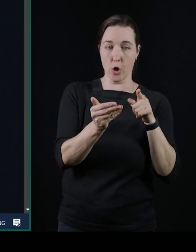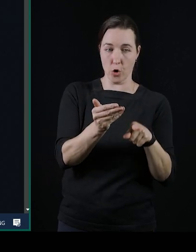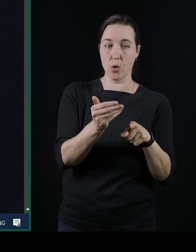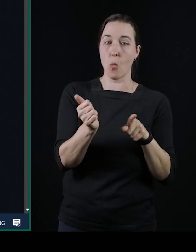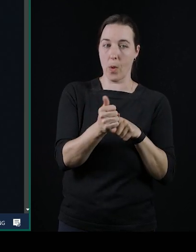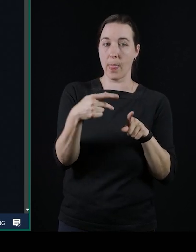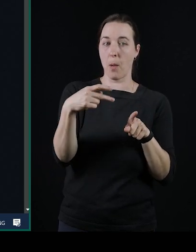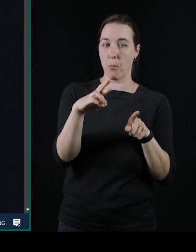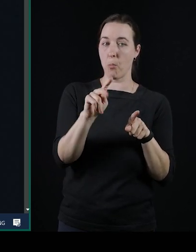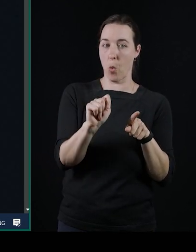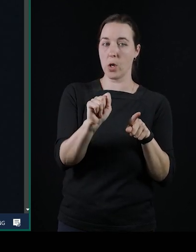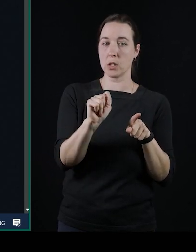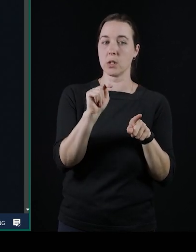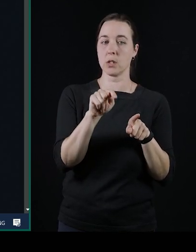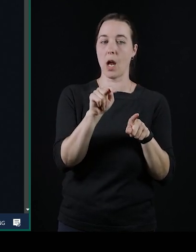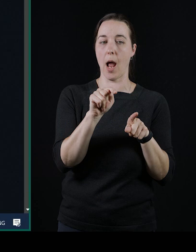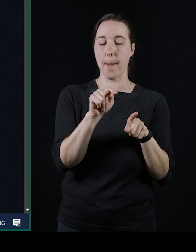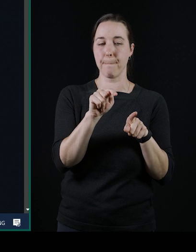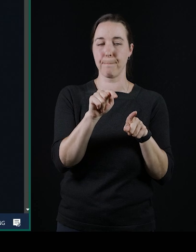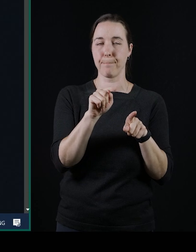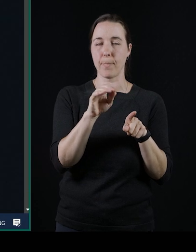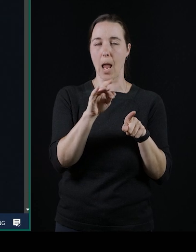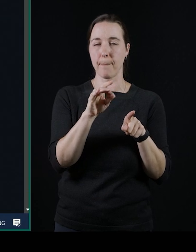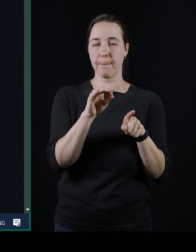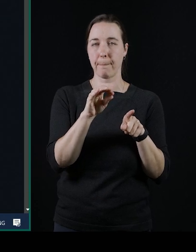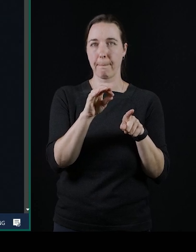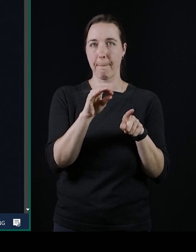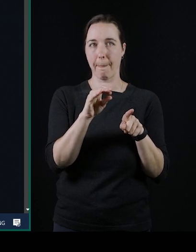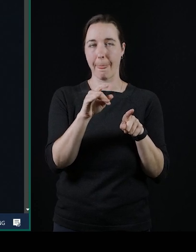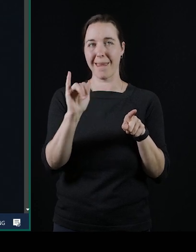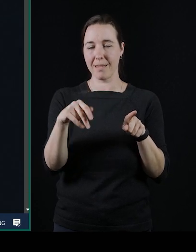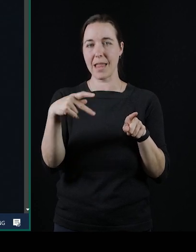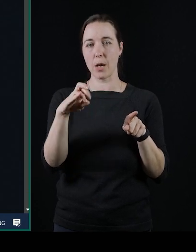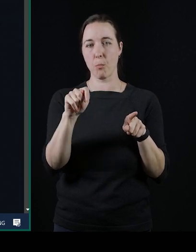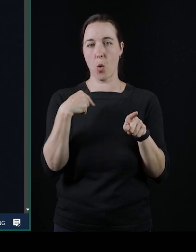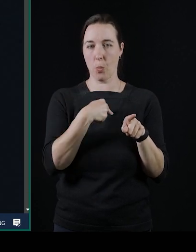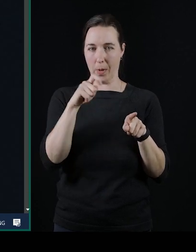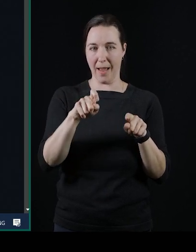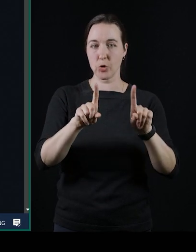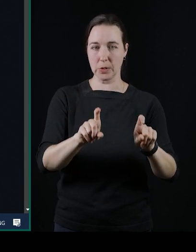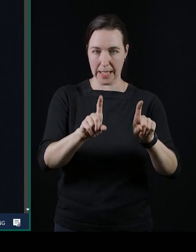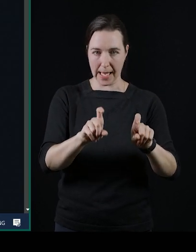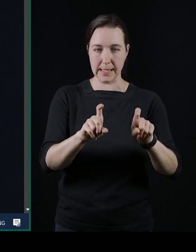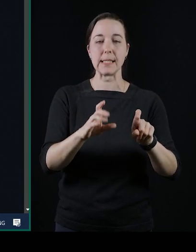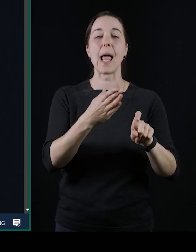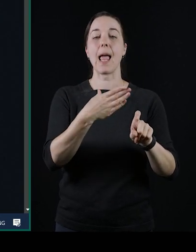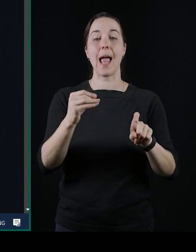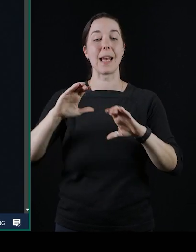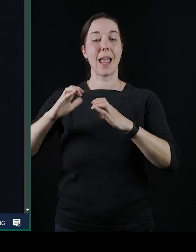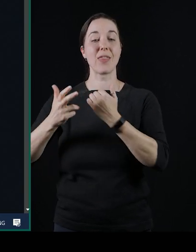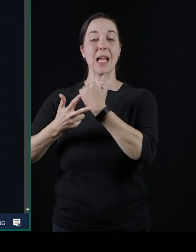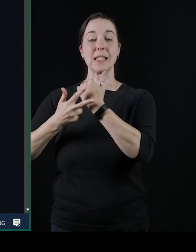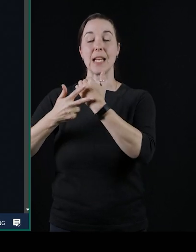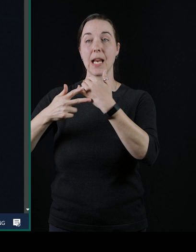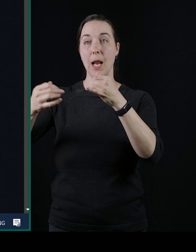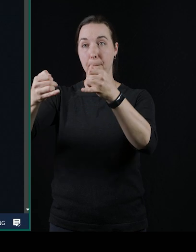with a port that the port we need to test and the container start parameters.